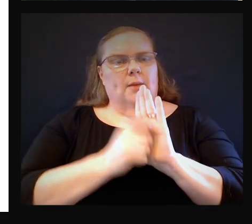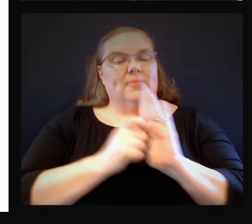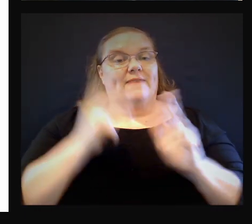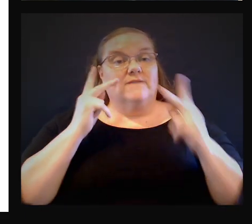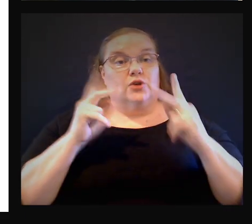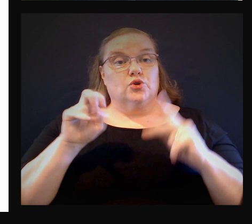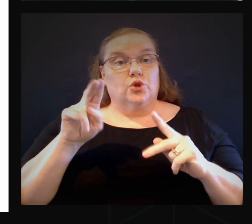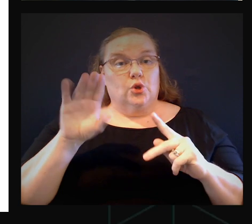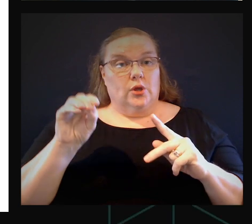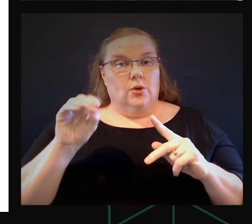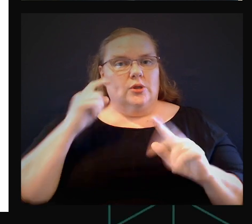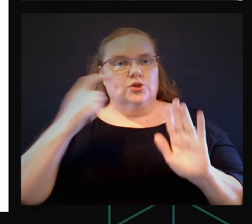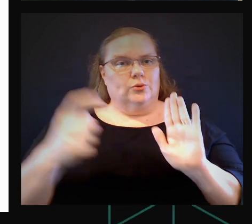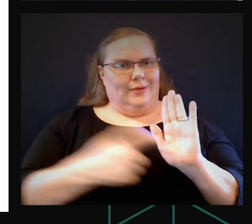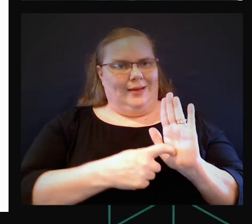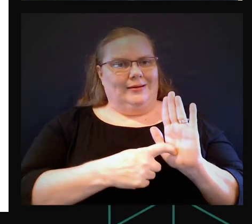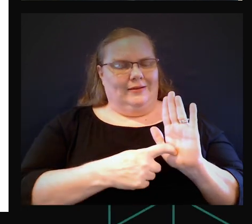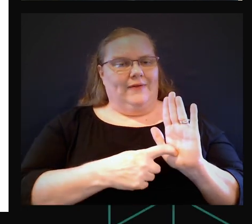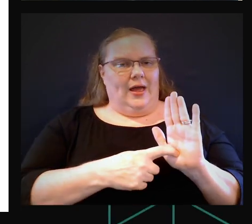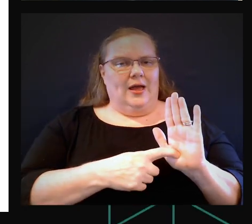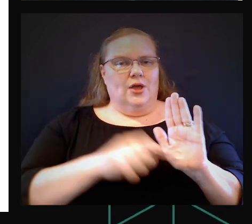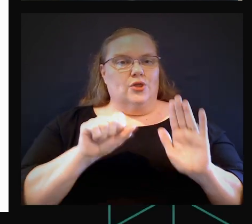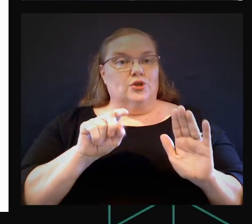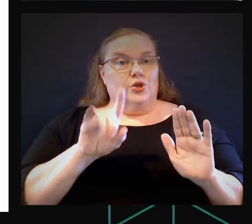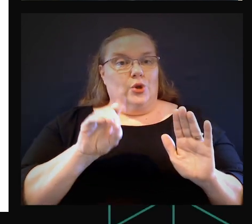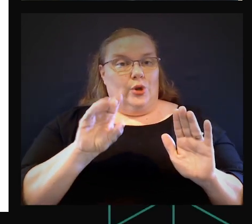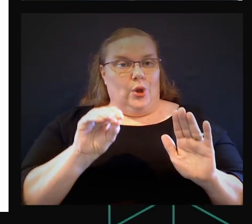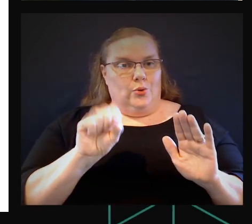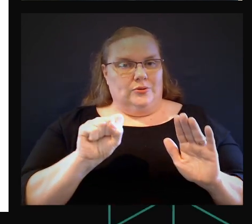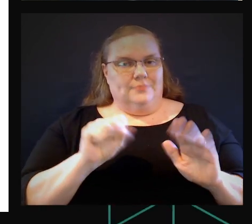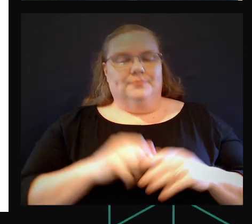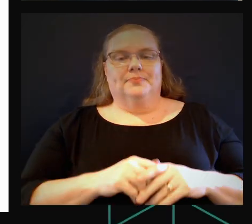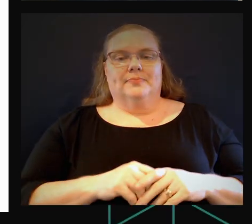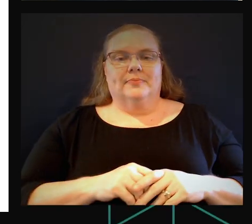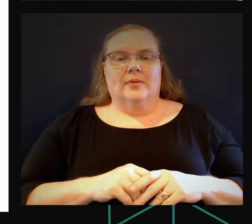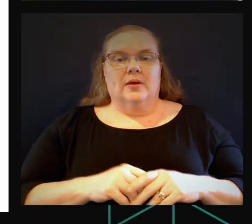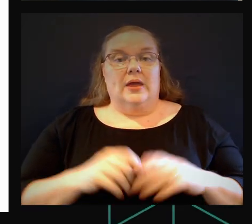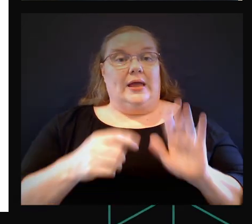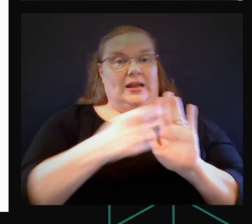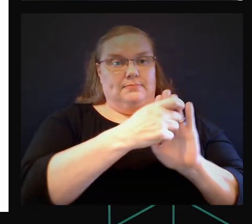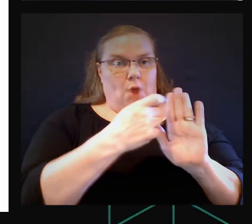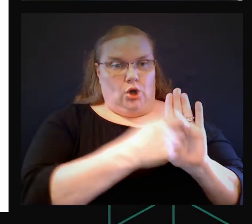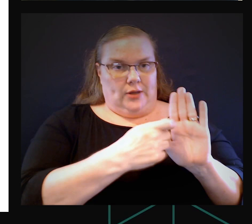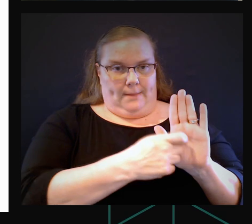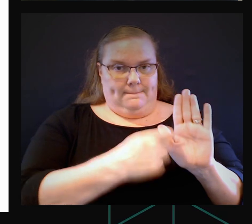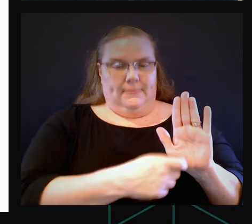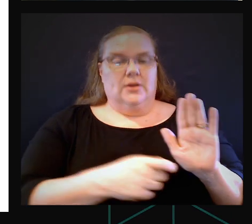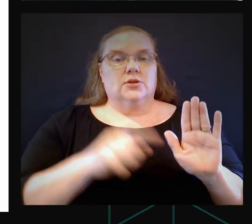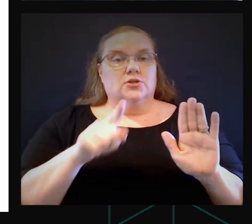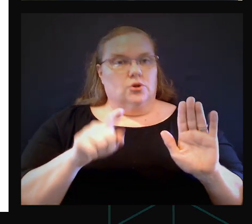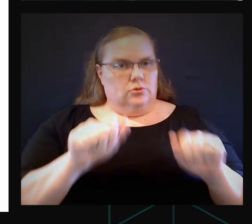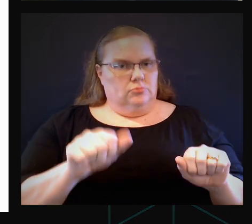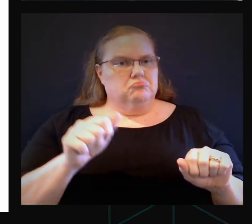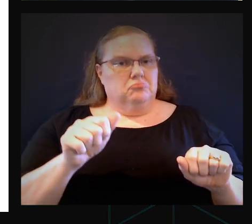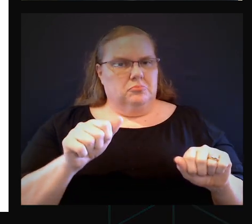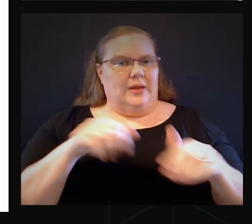to visualize data types in the Visual Studio Watch window when debugging. It is marked up in XML, so it should be accessible to all,